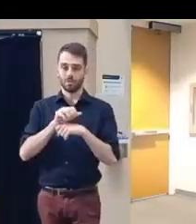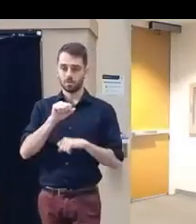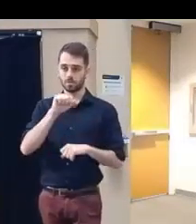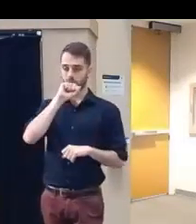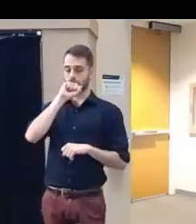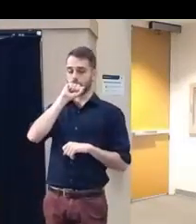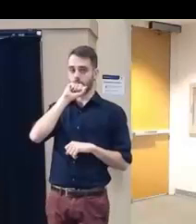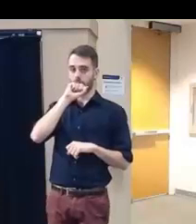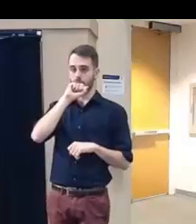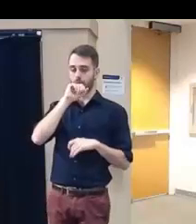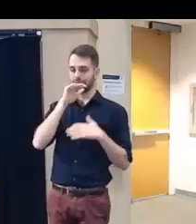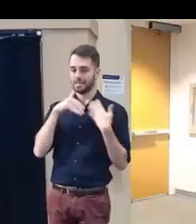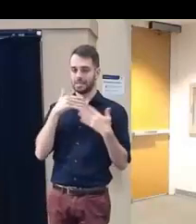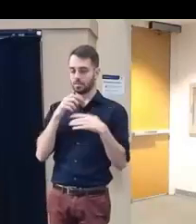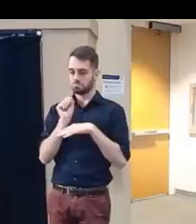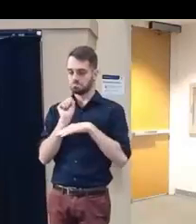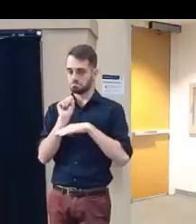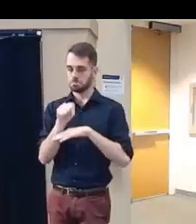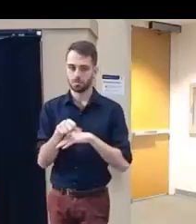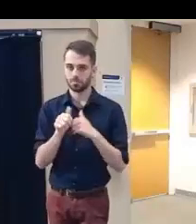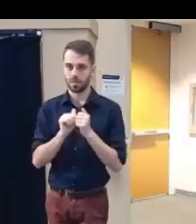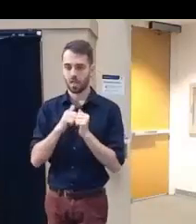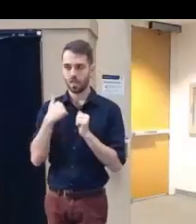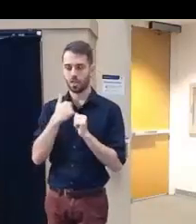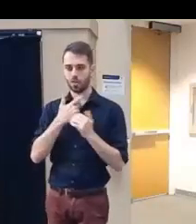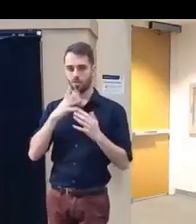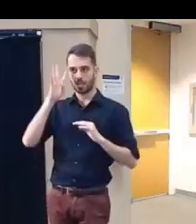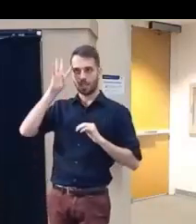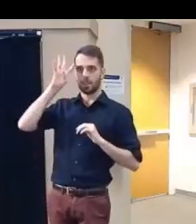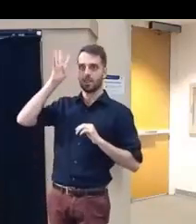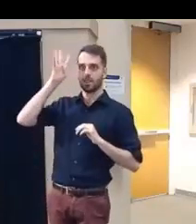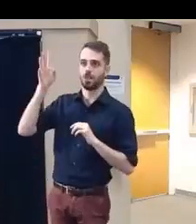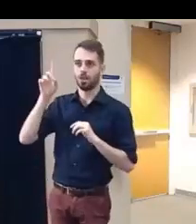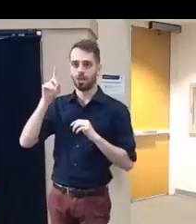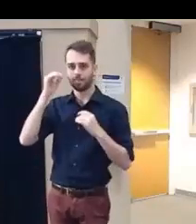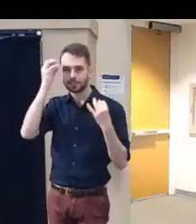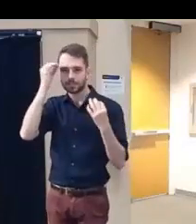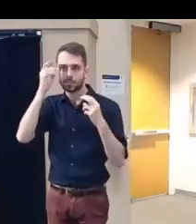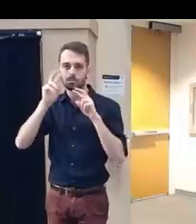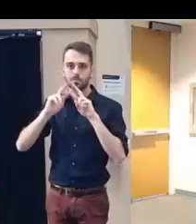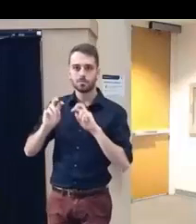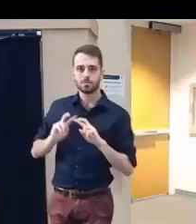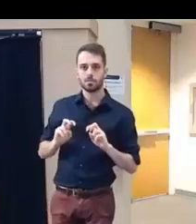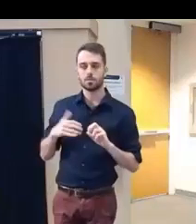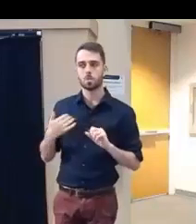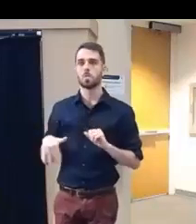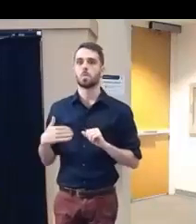just expanded our Horizons in exponentially we got things done in a in a manner that was